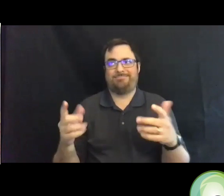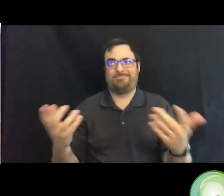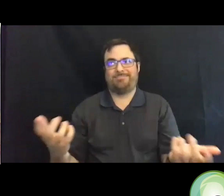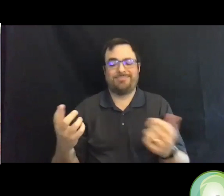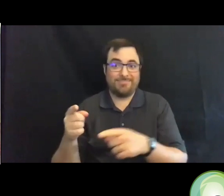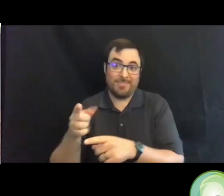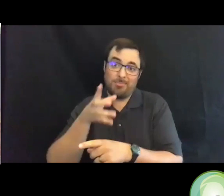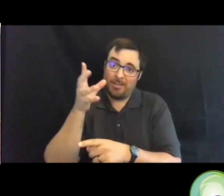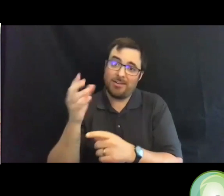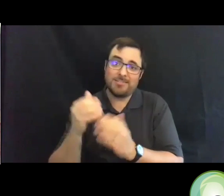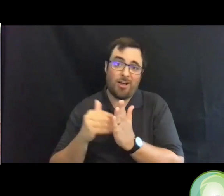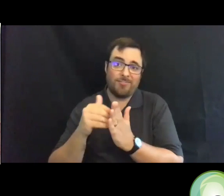for them especially if they have other kids, you know to find a quiet place in their house .